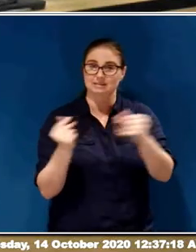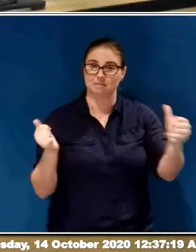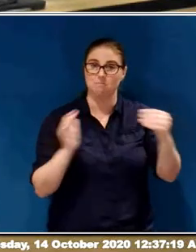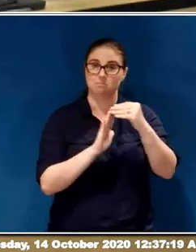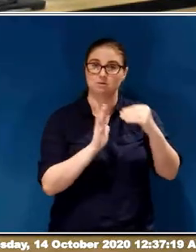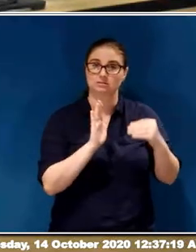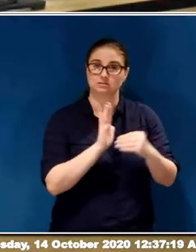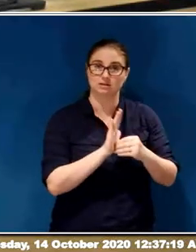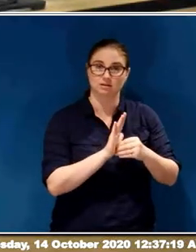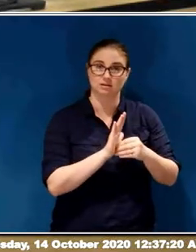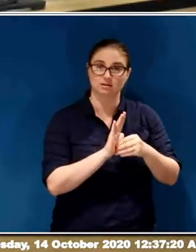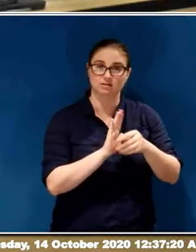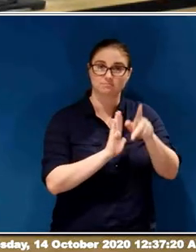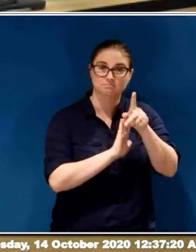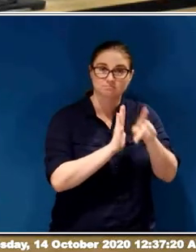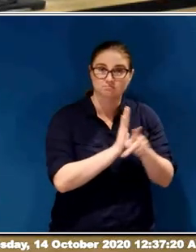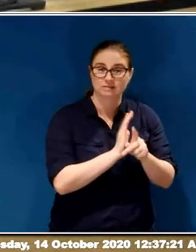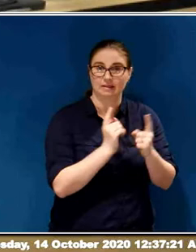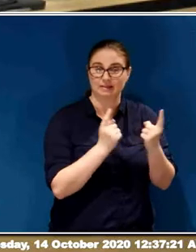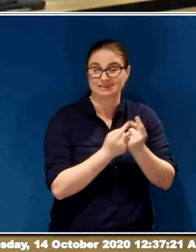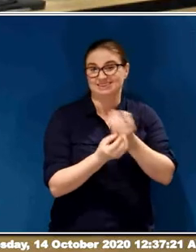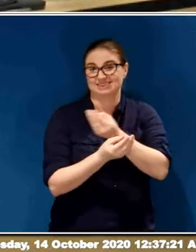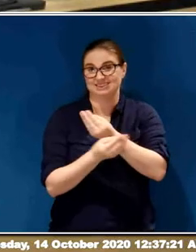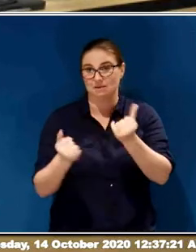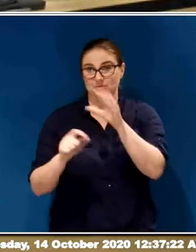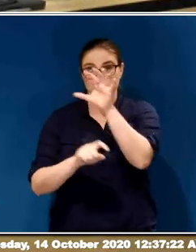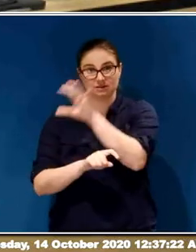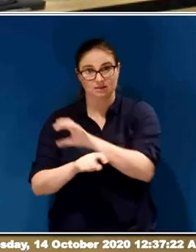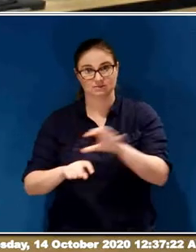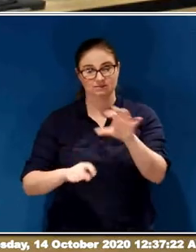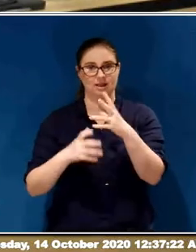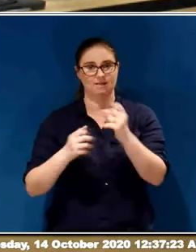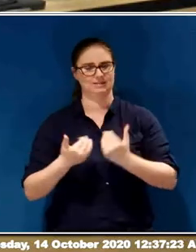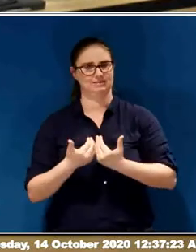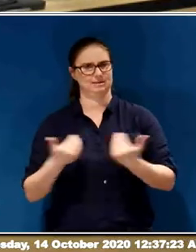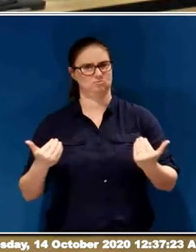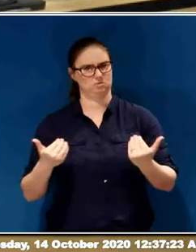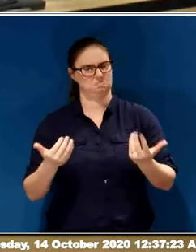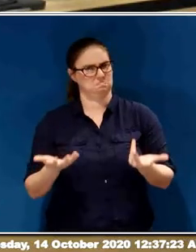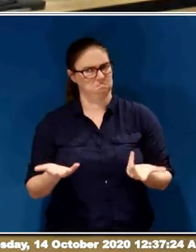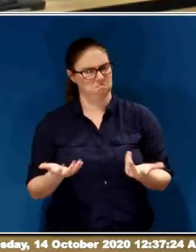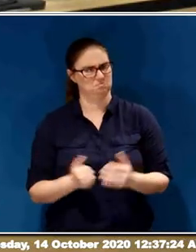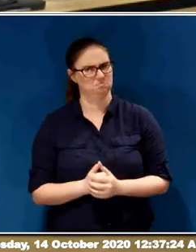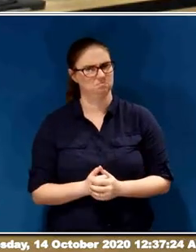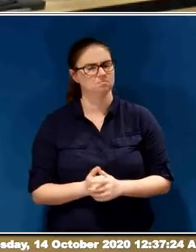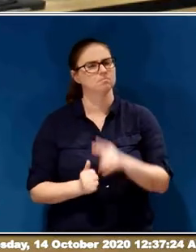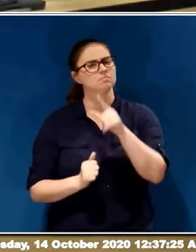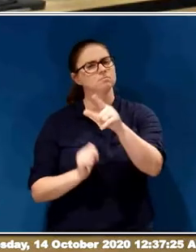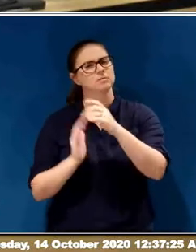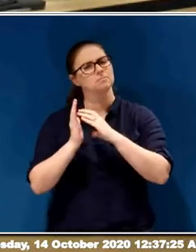And then in paragraph 62 you refer to the Queensland education policy on